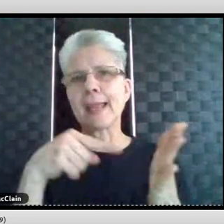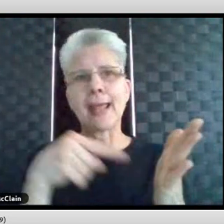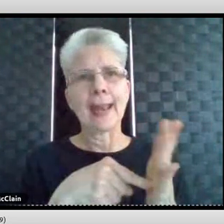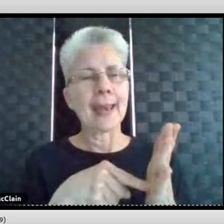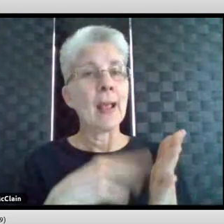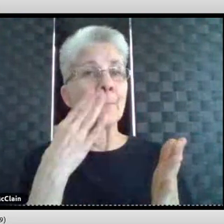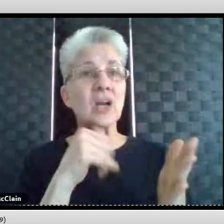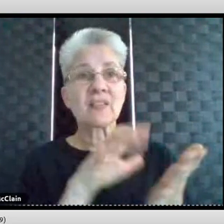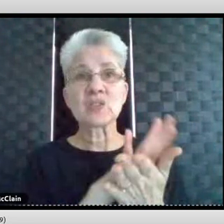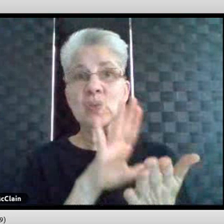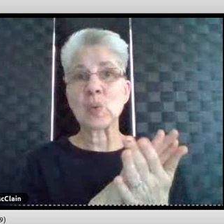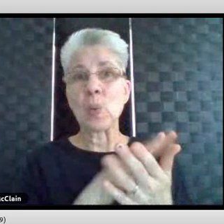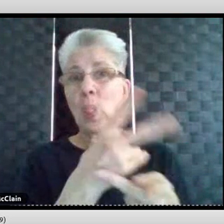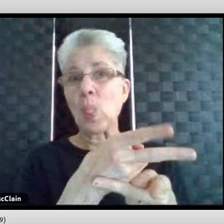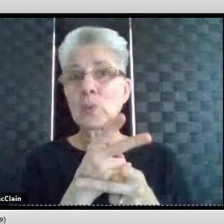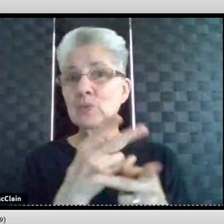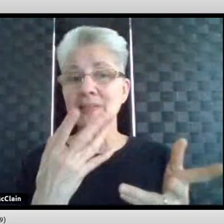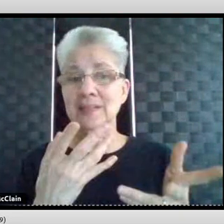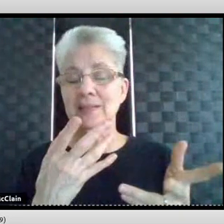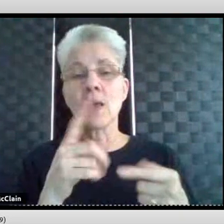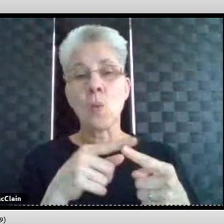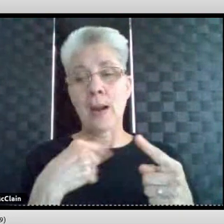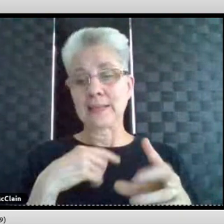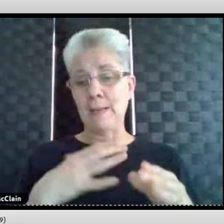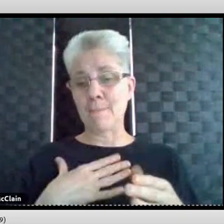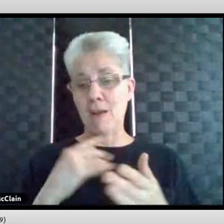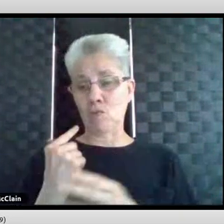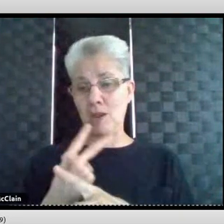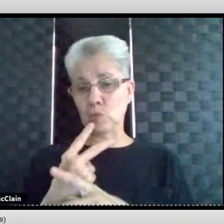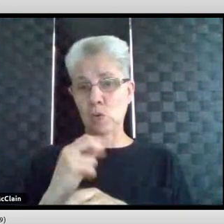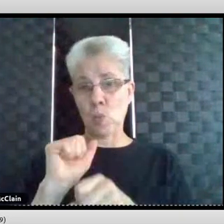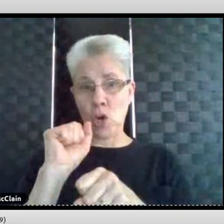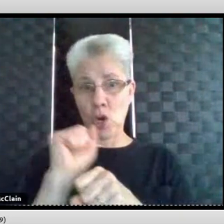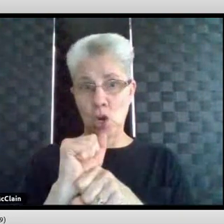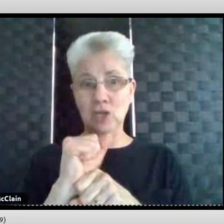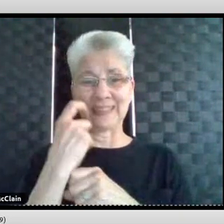because of their school loans. When I did my graduate work just a few years ago --